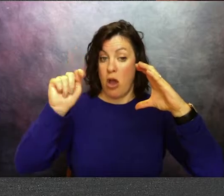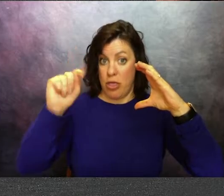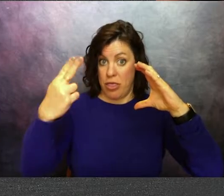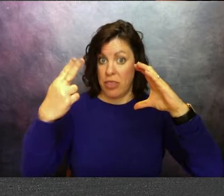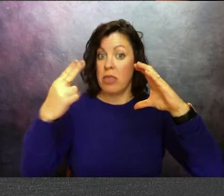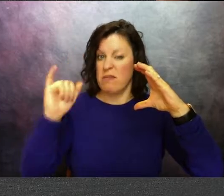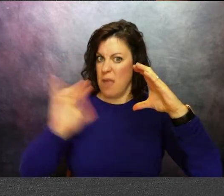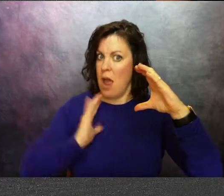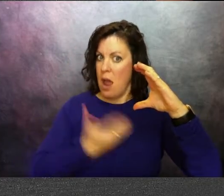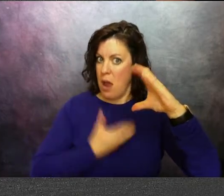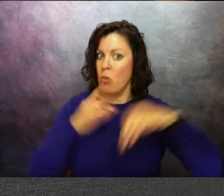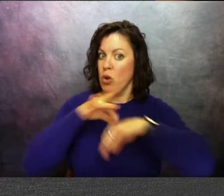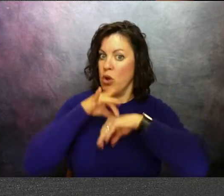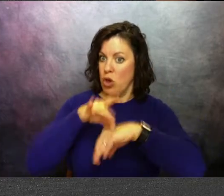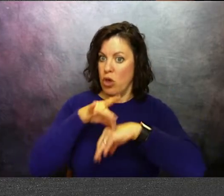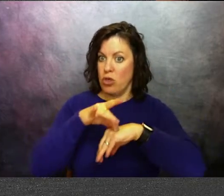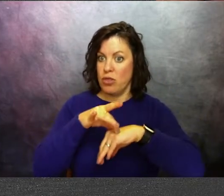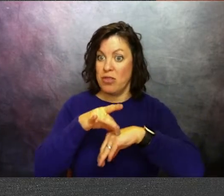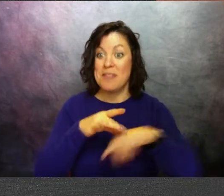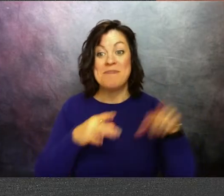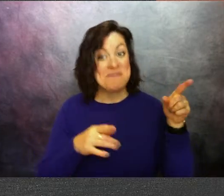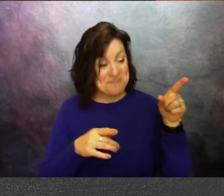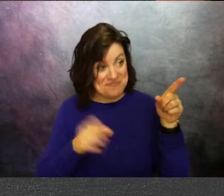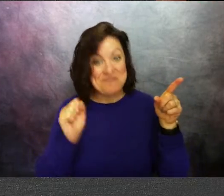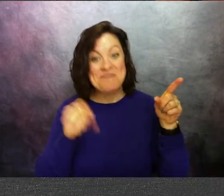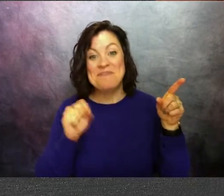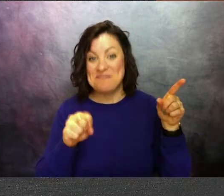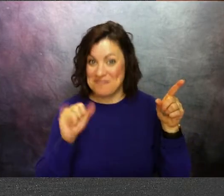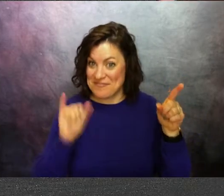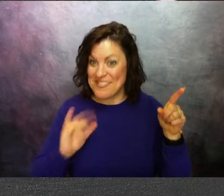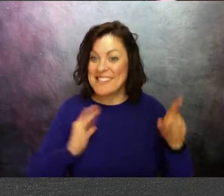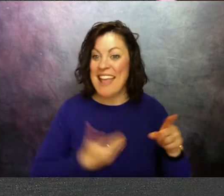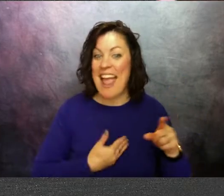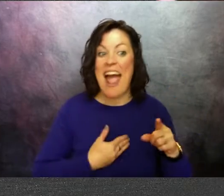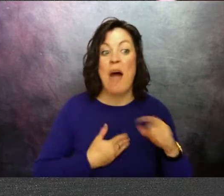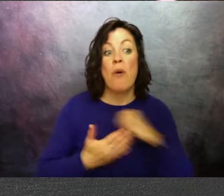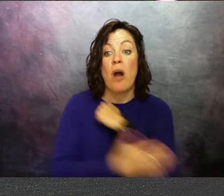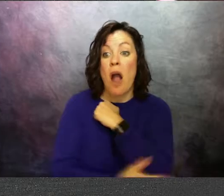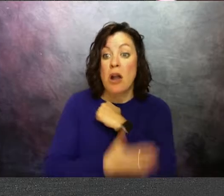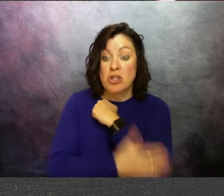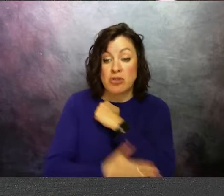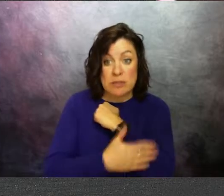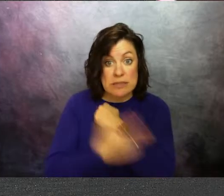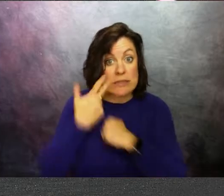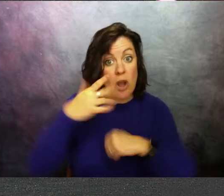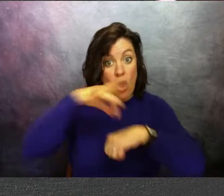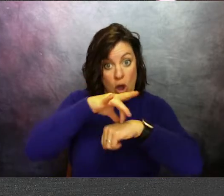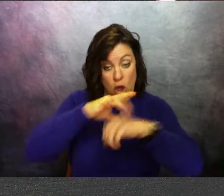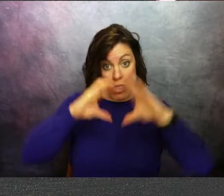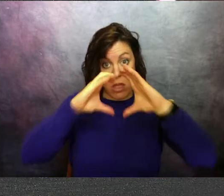And there is our country right there on earth. Oh yeah.